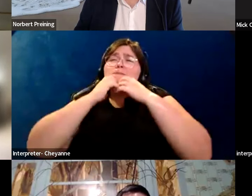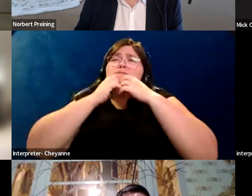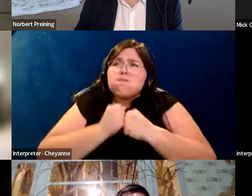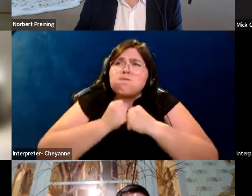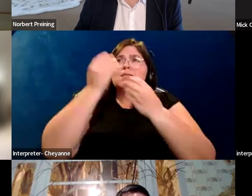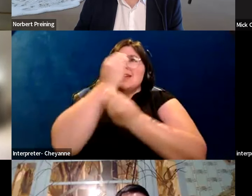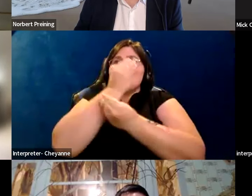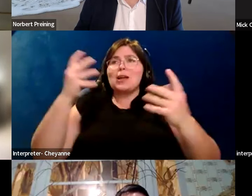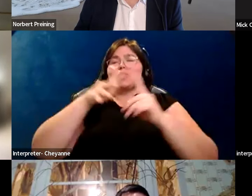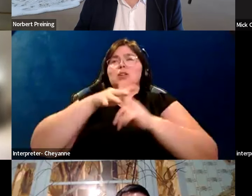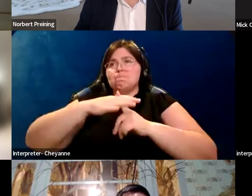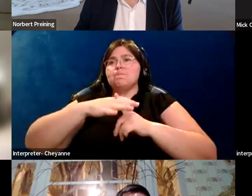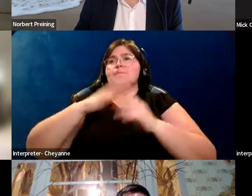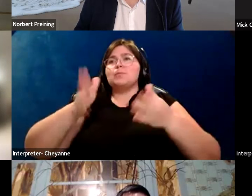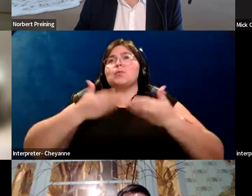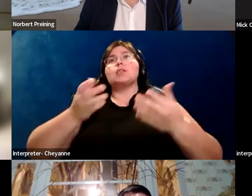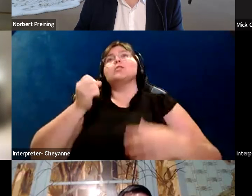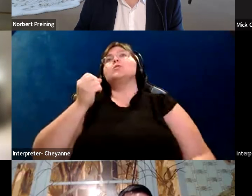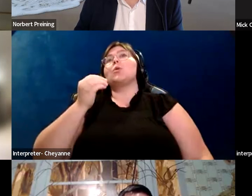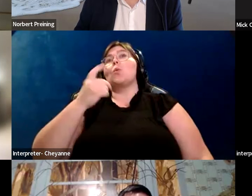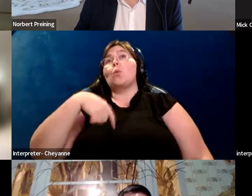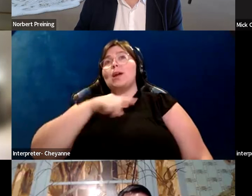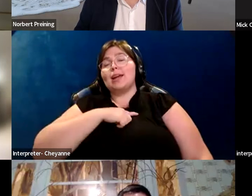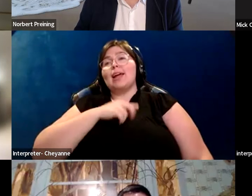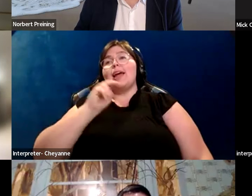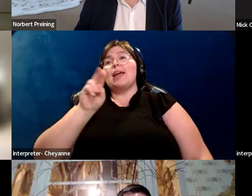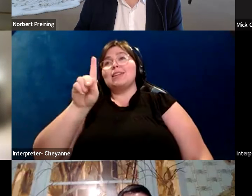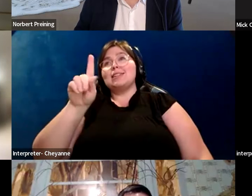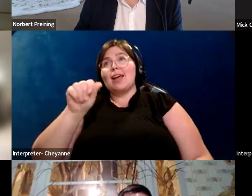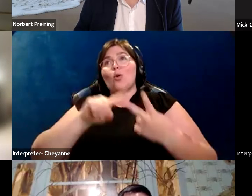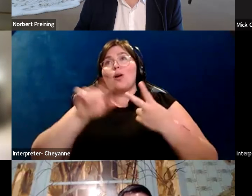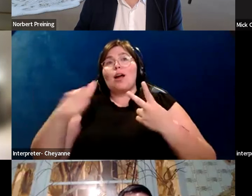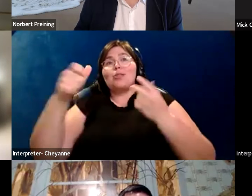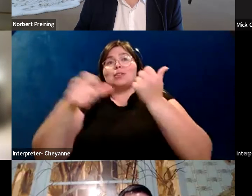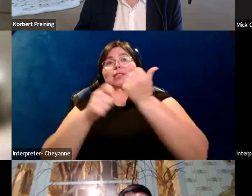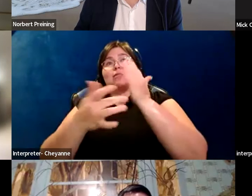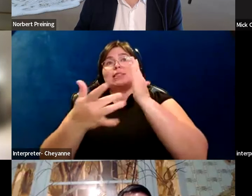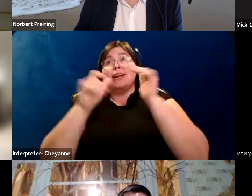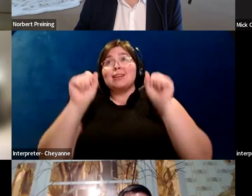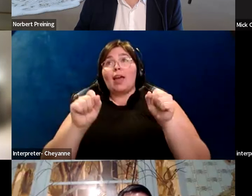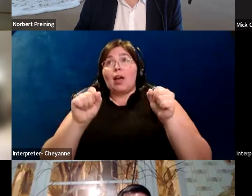that we as NVDA or other assistive technologies can go on and do--